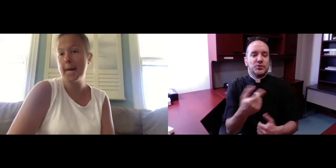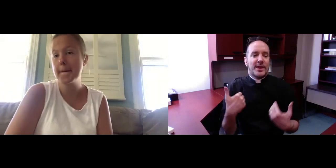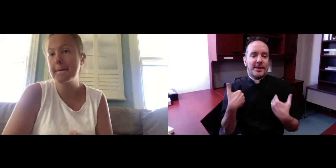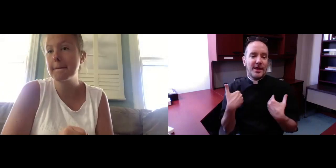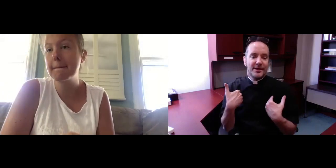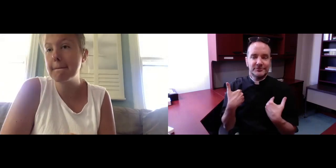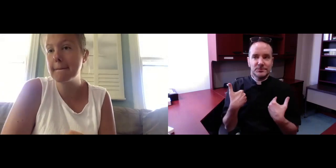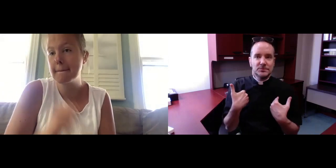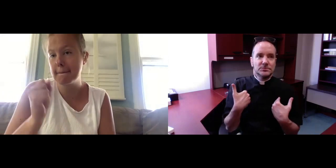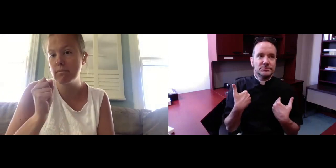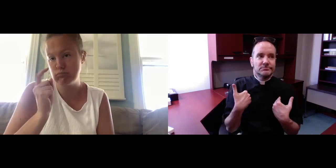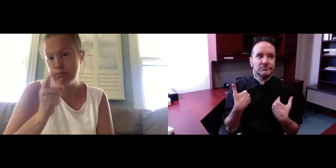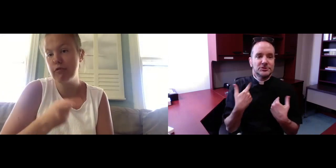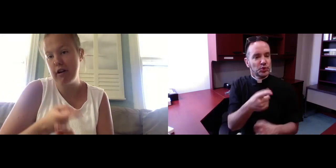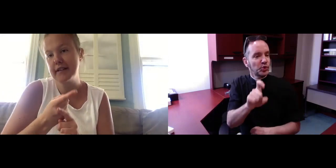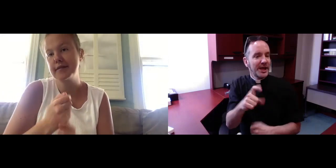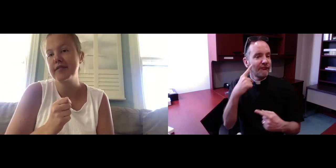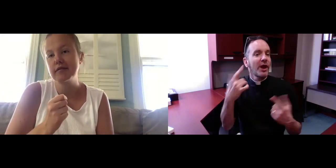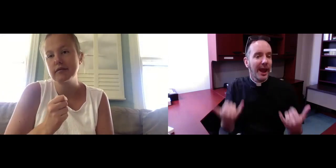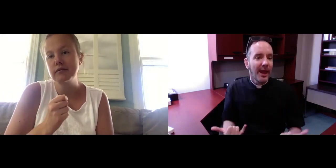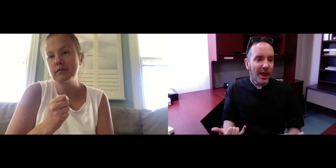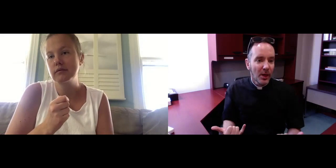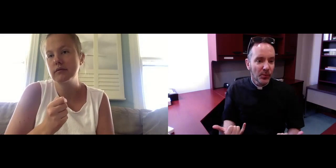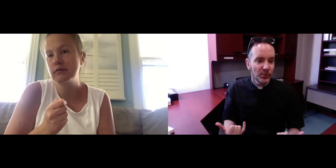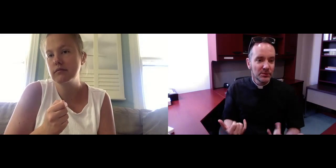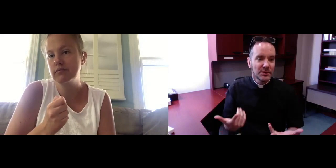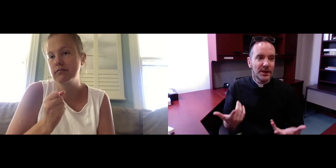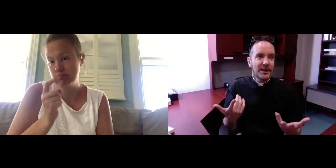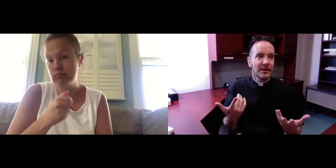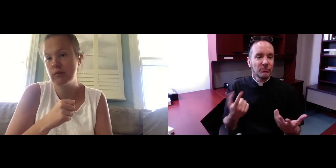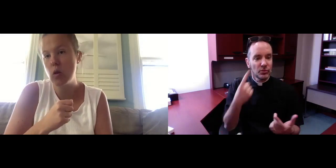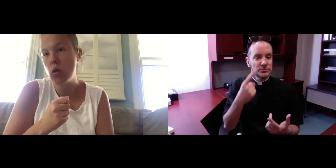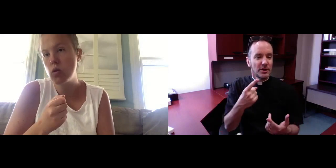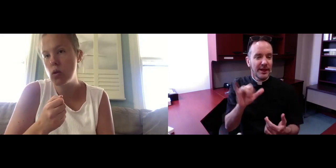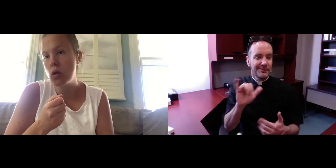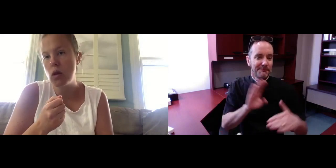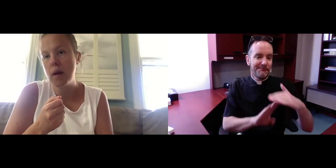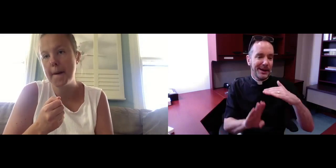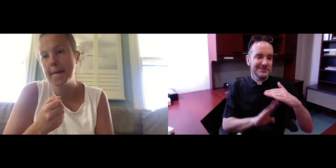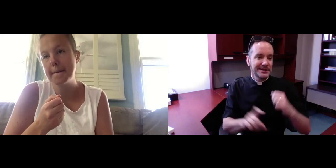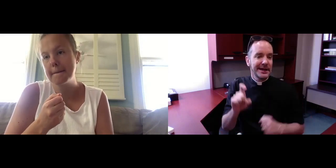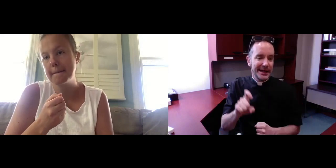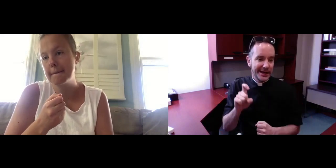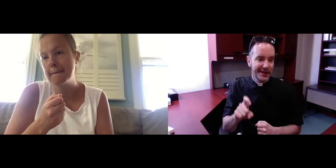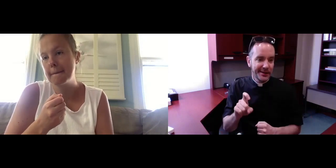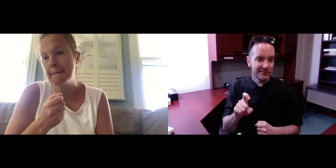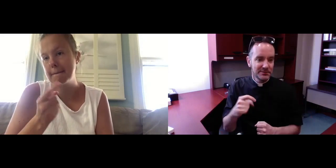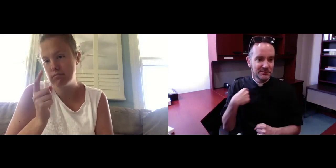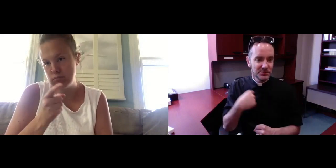inspired. (Fr. Shawn): Right, you have everything that you need for now; your